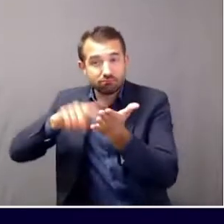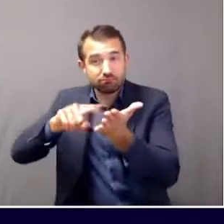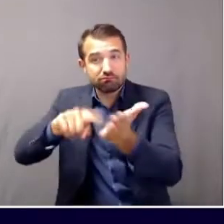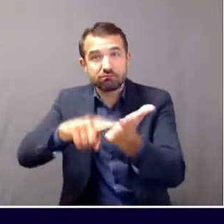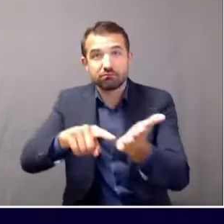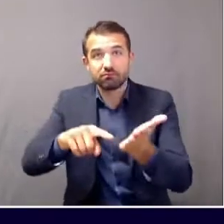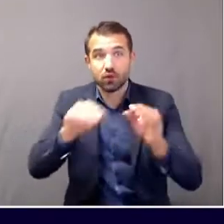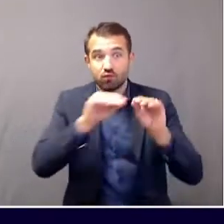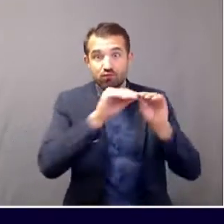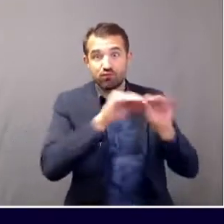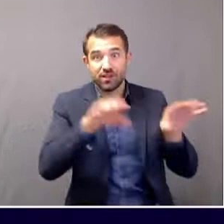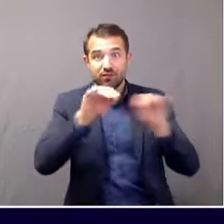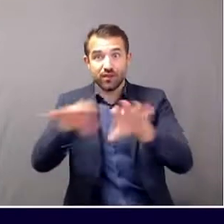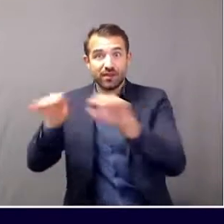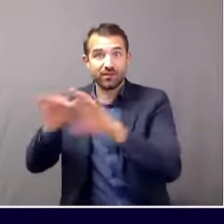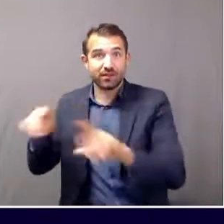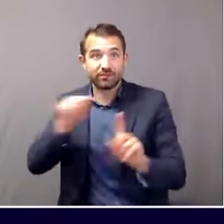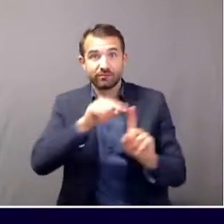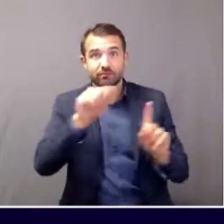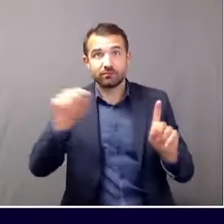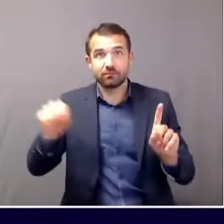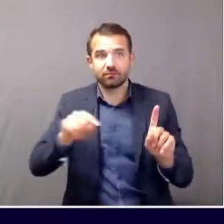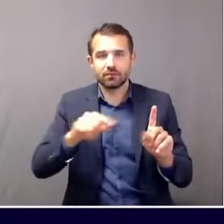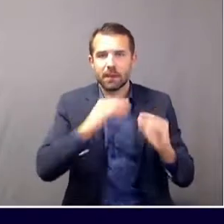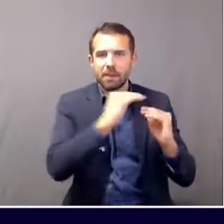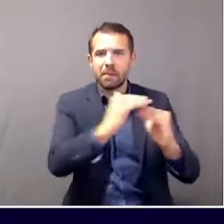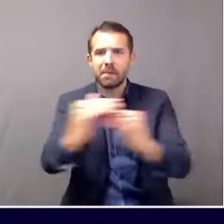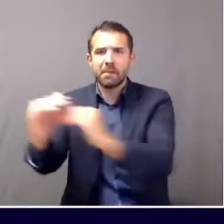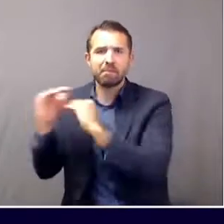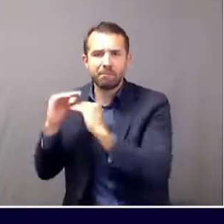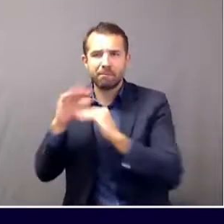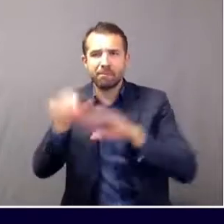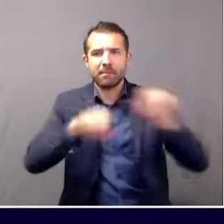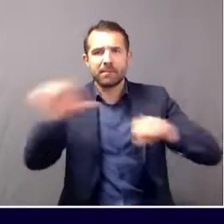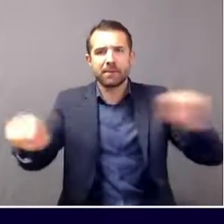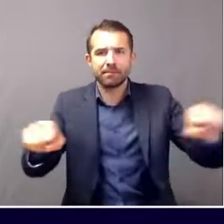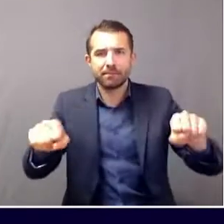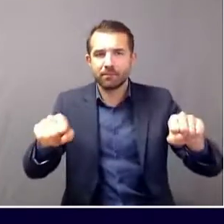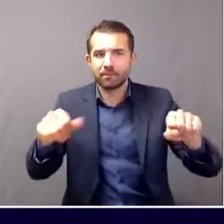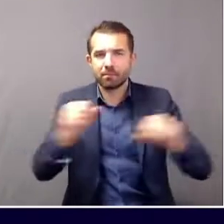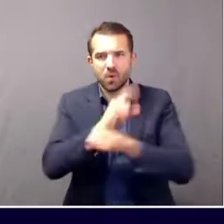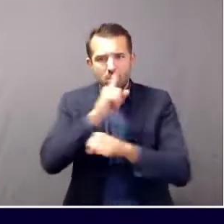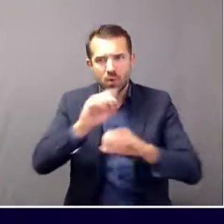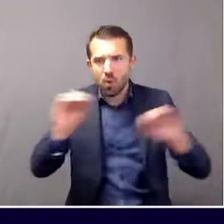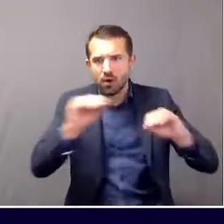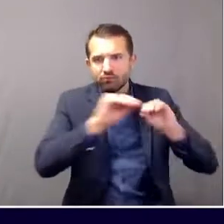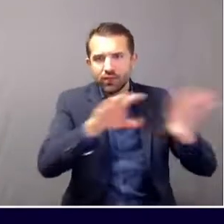before they morph into something